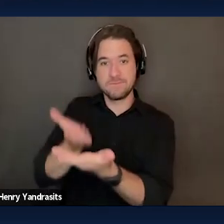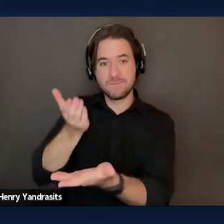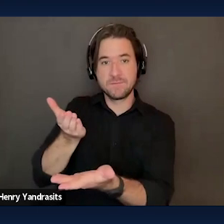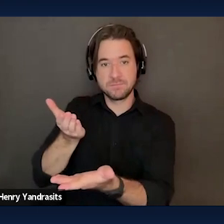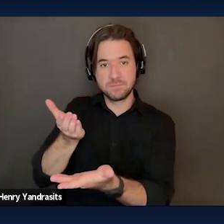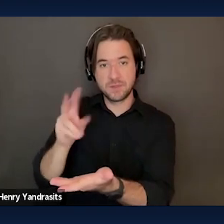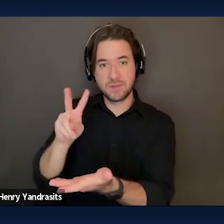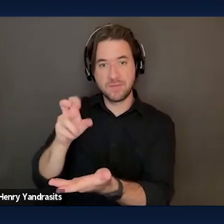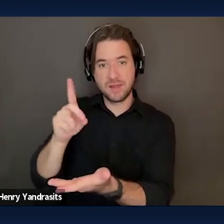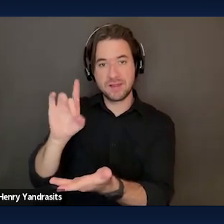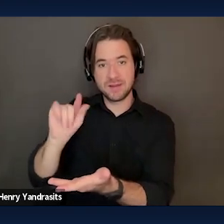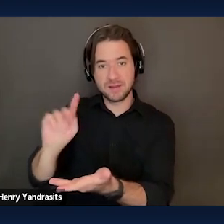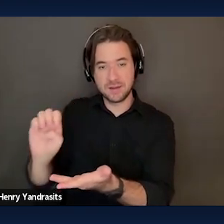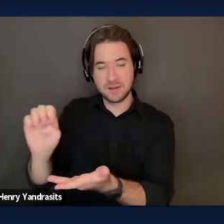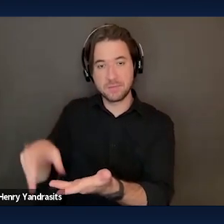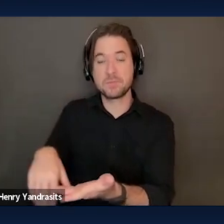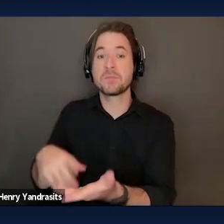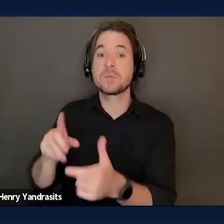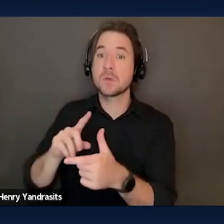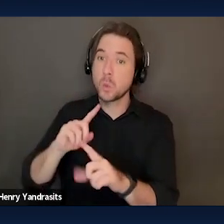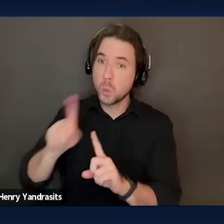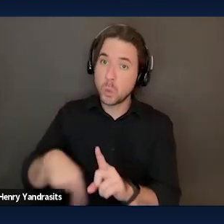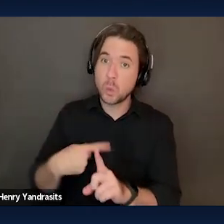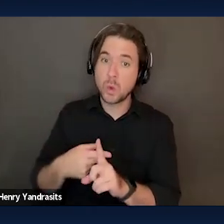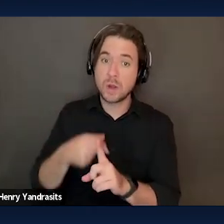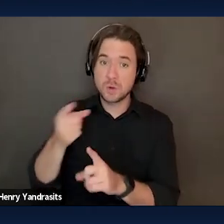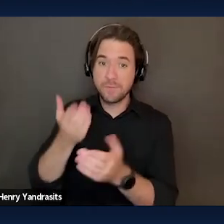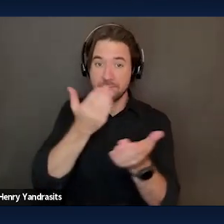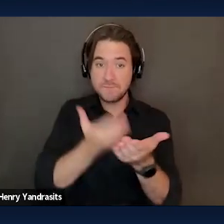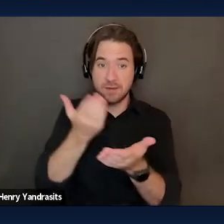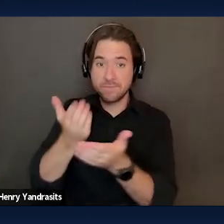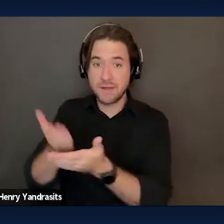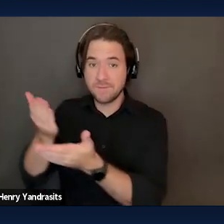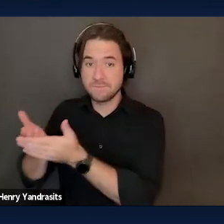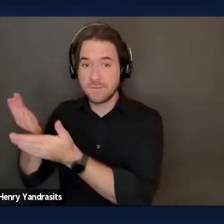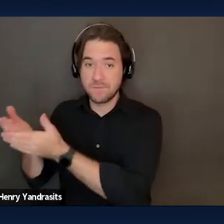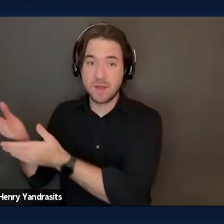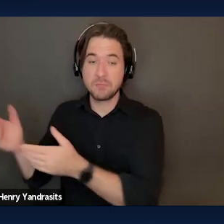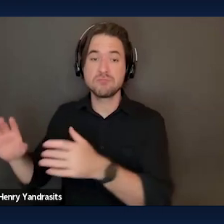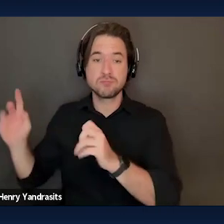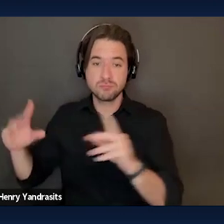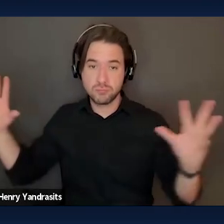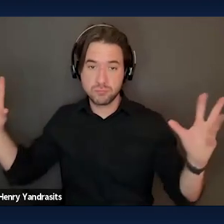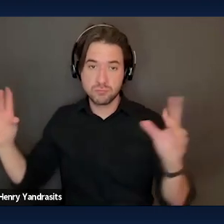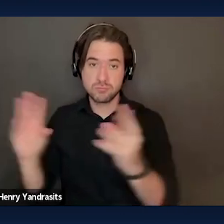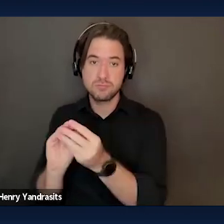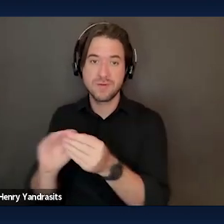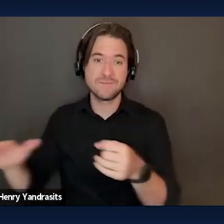And then, eventually, you are able to combine all of them into a complete search strategy for the question.